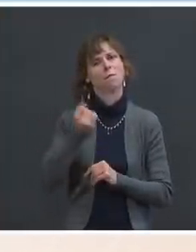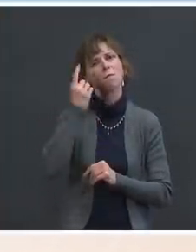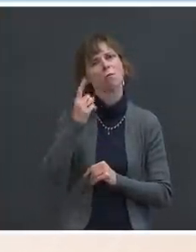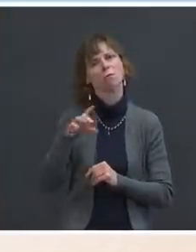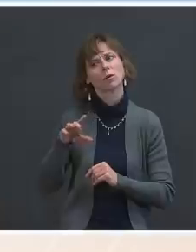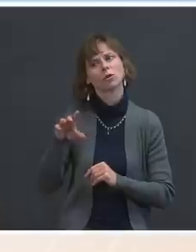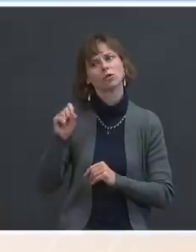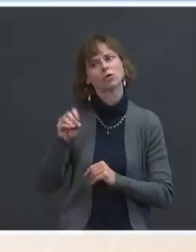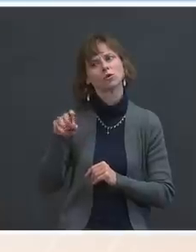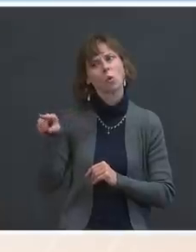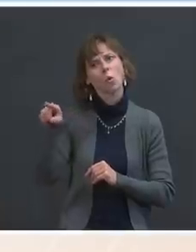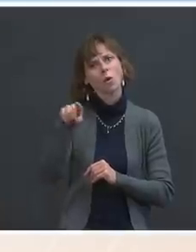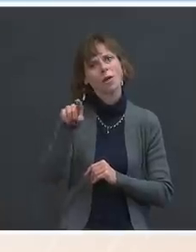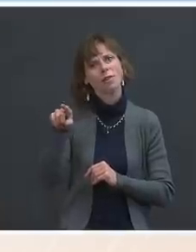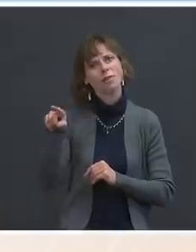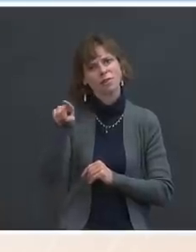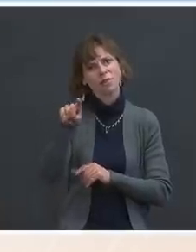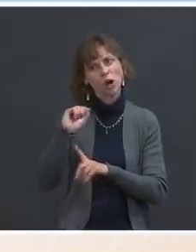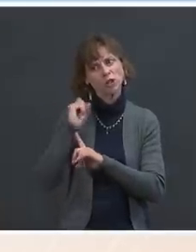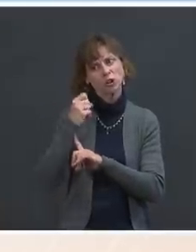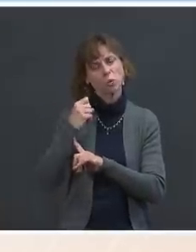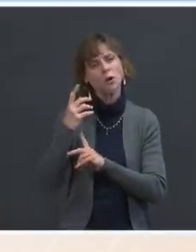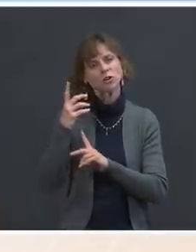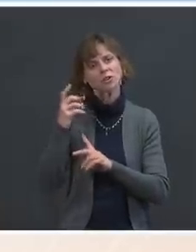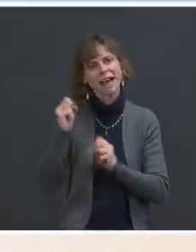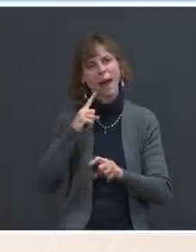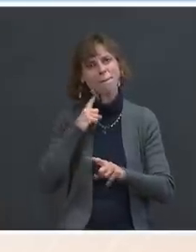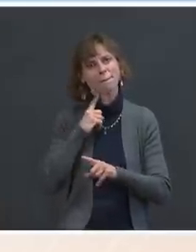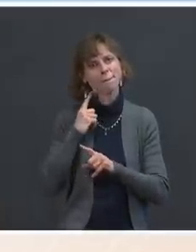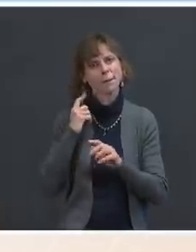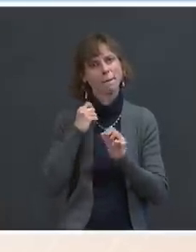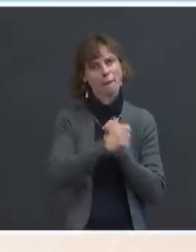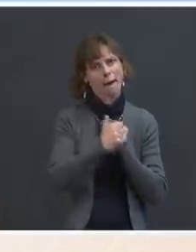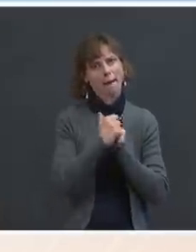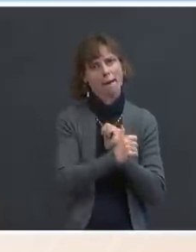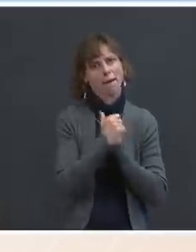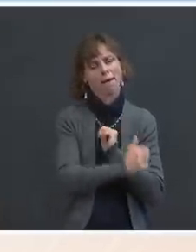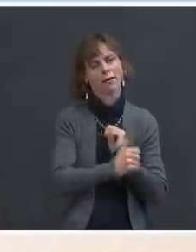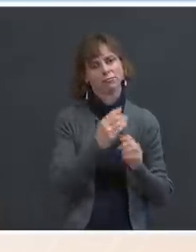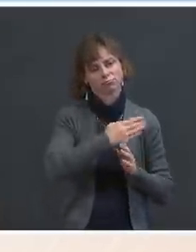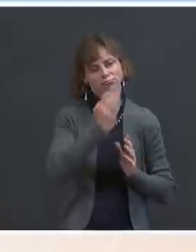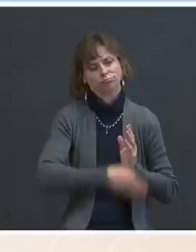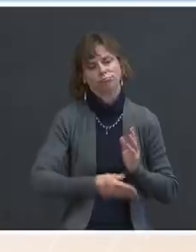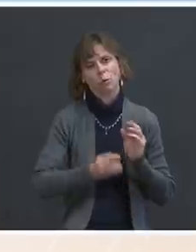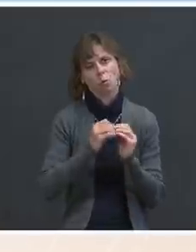adjudicated more quickly. But I don't think anybody would say that coming to the United States